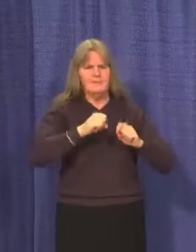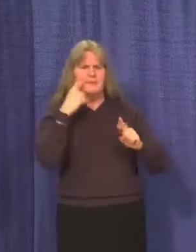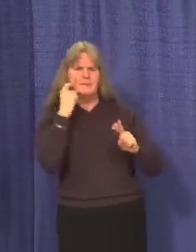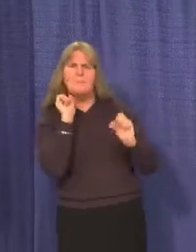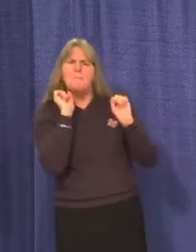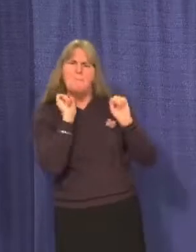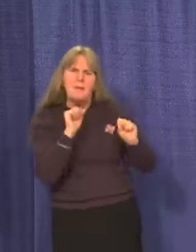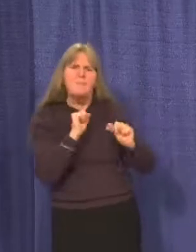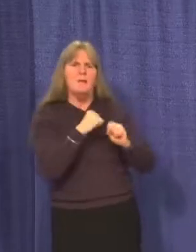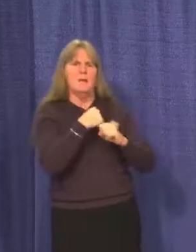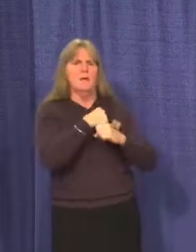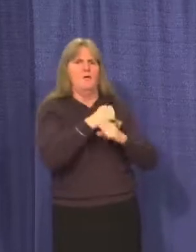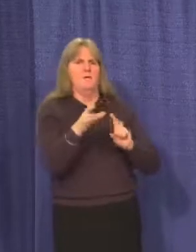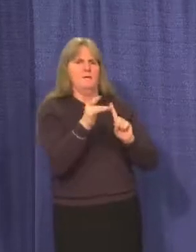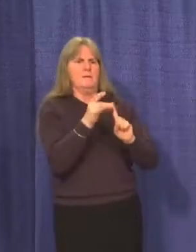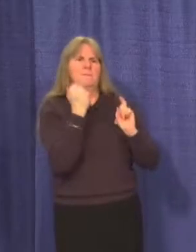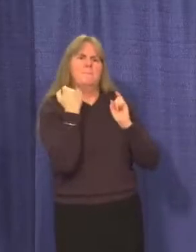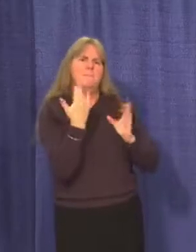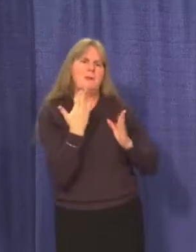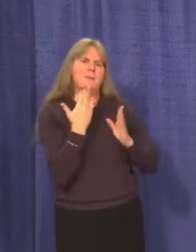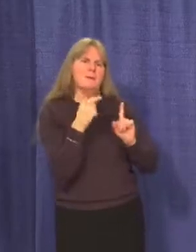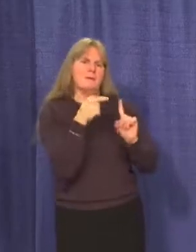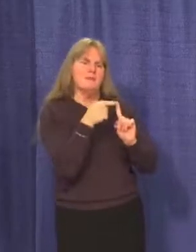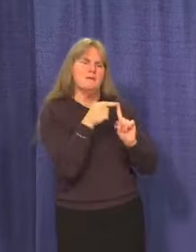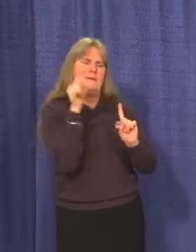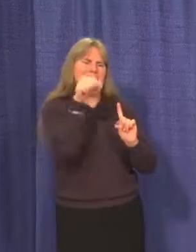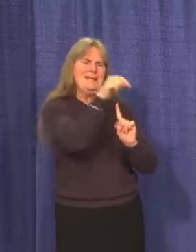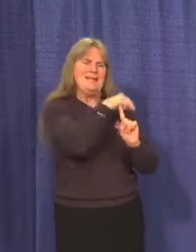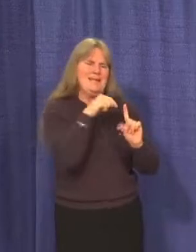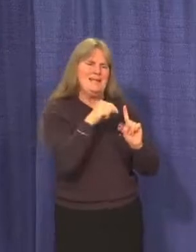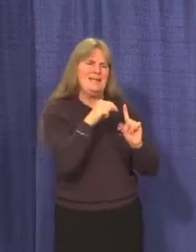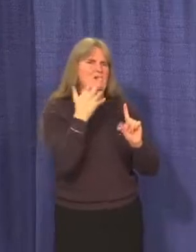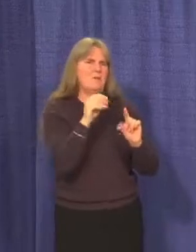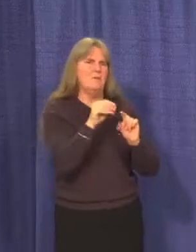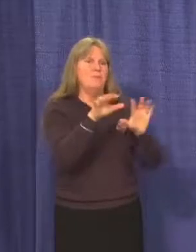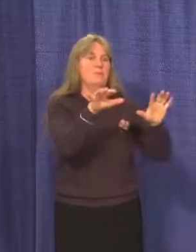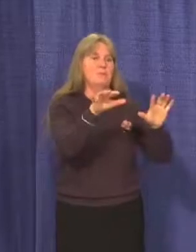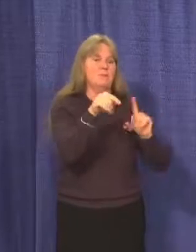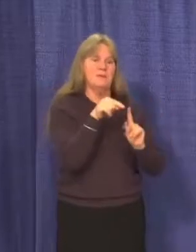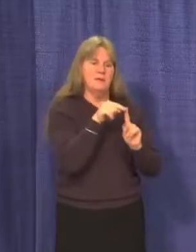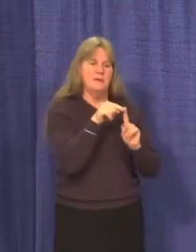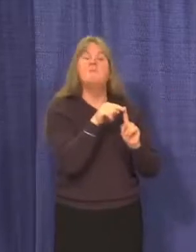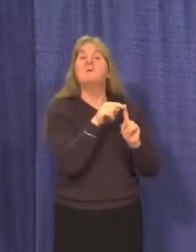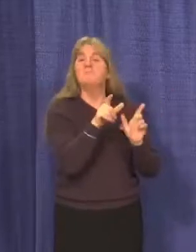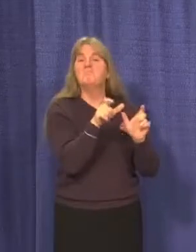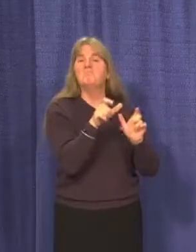approach to a suspected case, avoiding the possible spread of the virus throughout the territory.